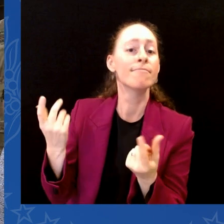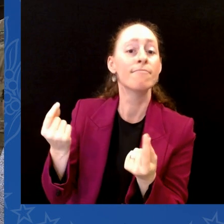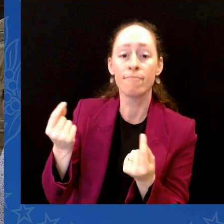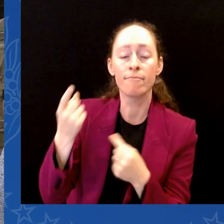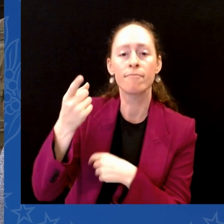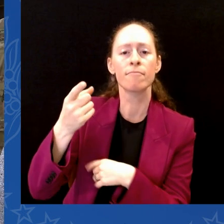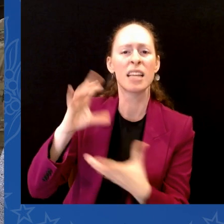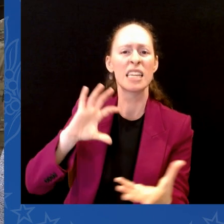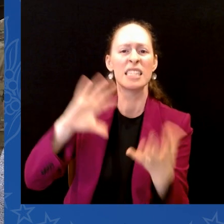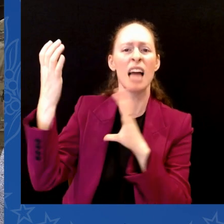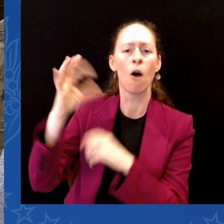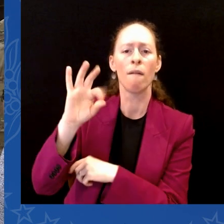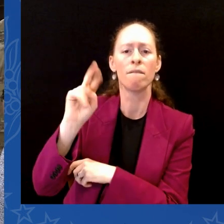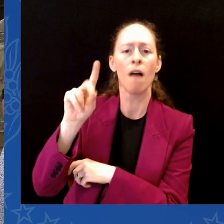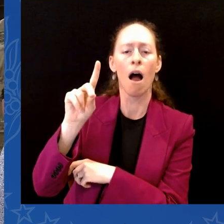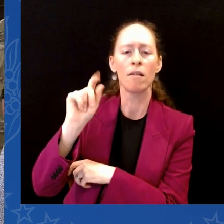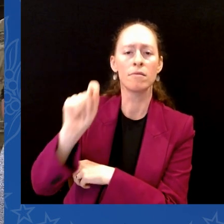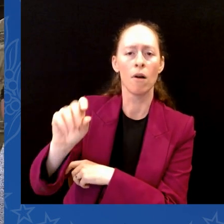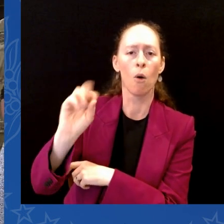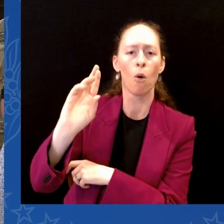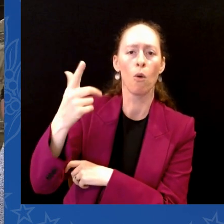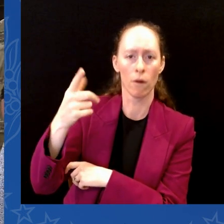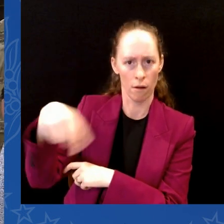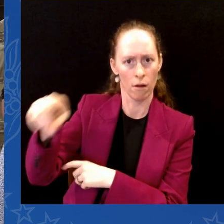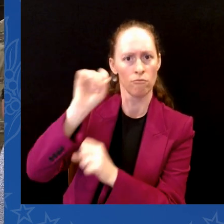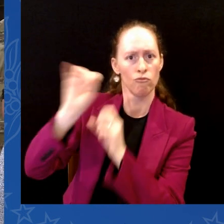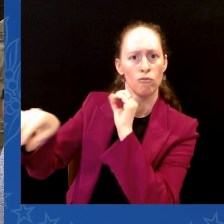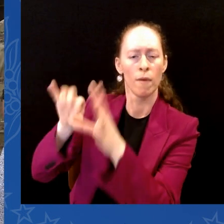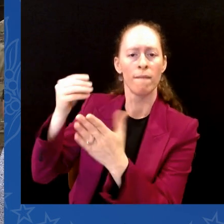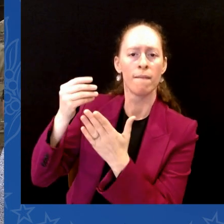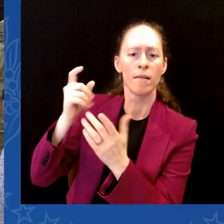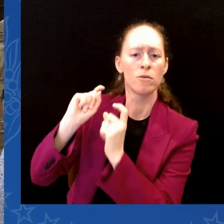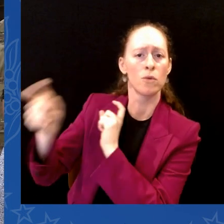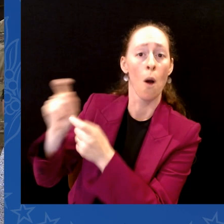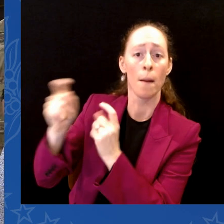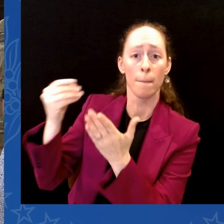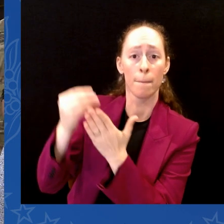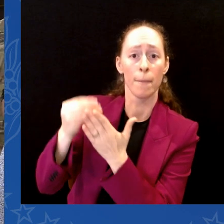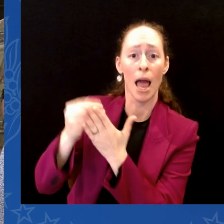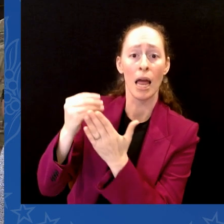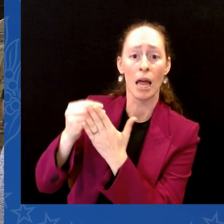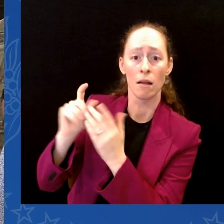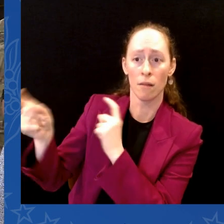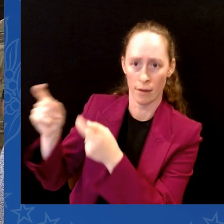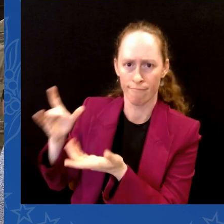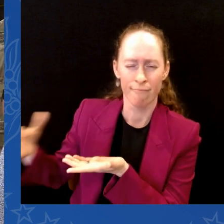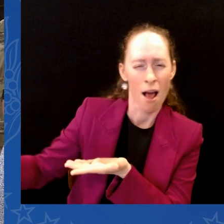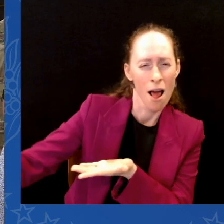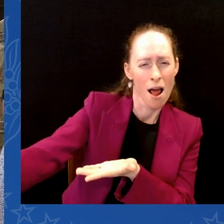As much as we appreciate all the state agencies that are offering assistance, FEMA that can offer assistance,